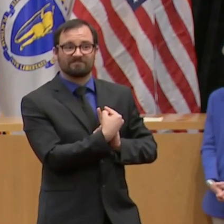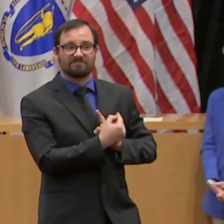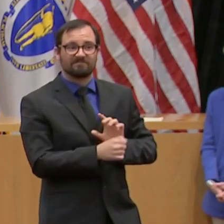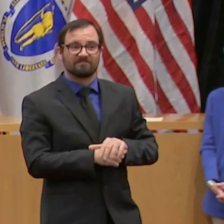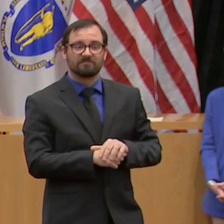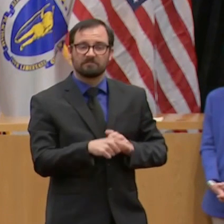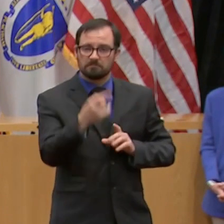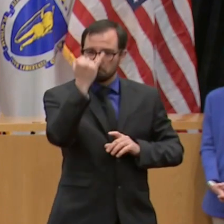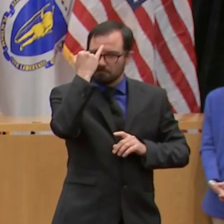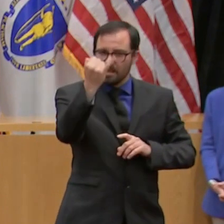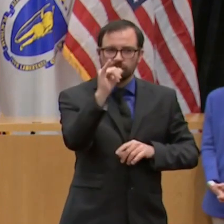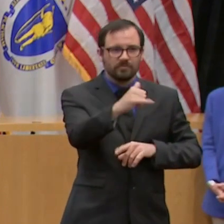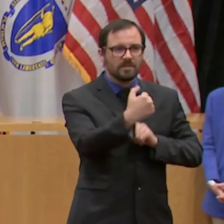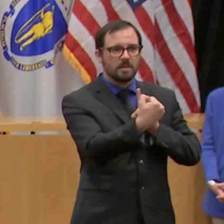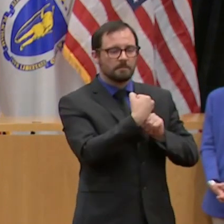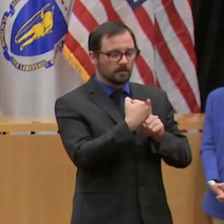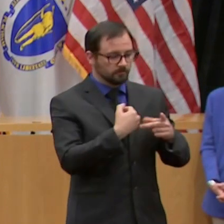HOME, LIVING WITH AN ABUSER.